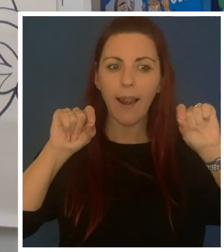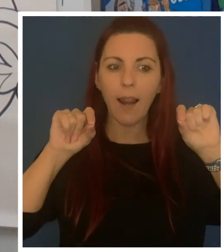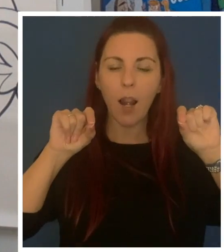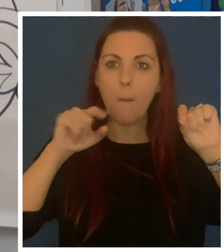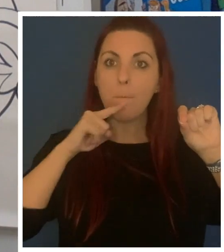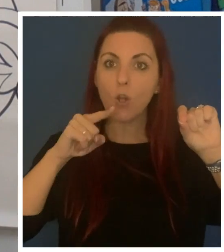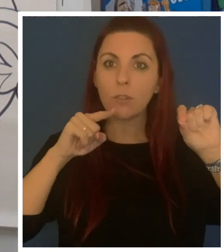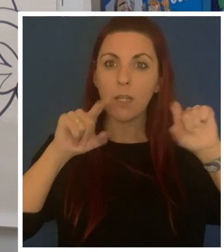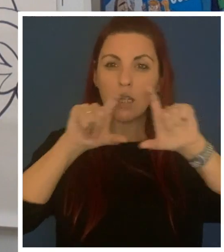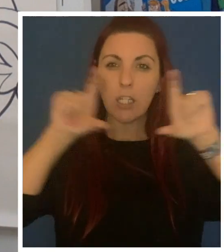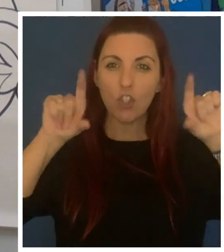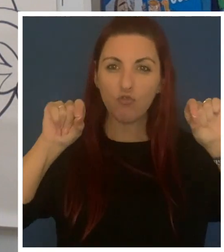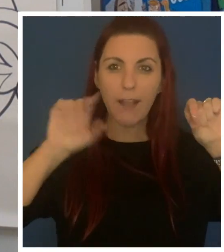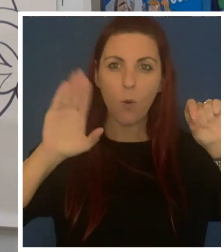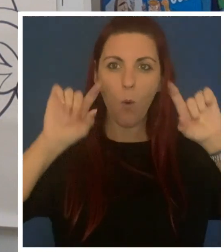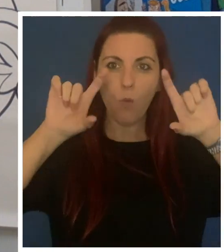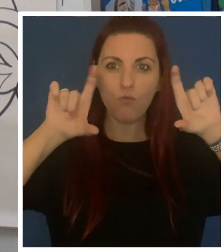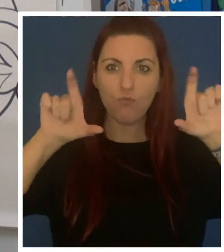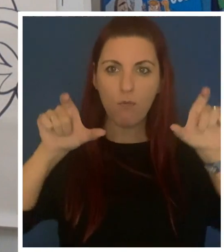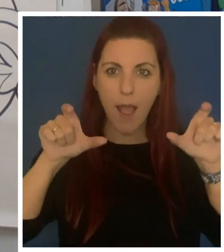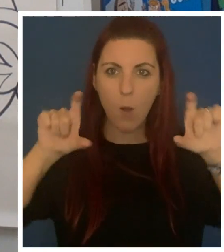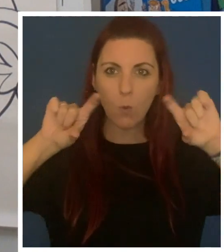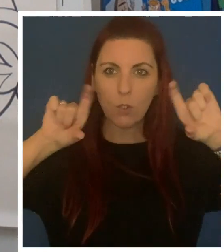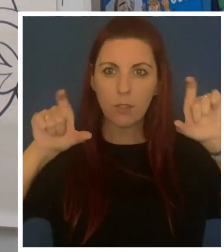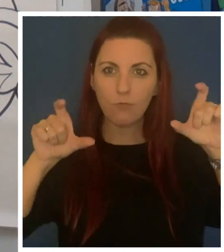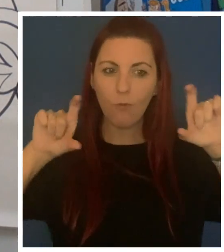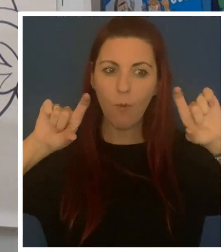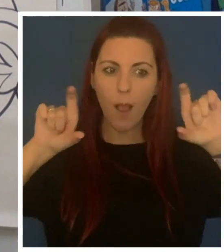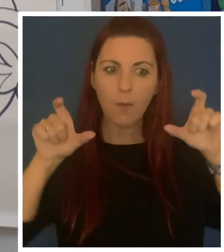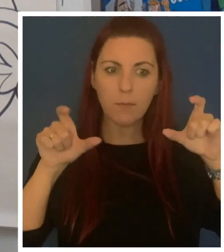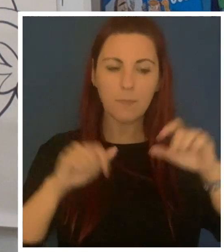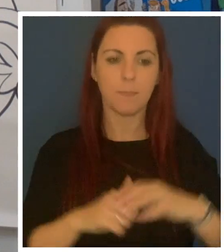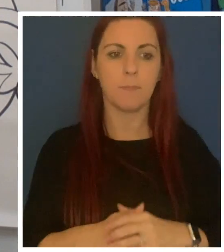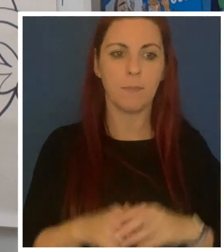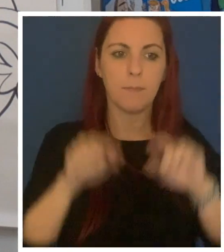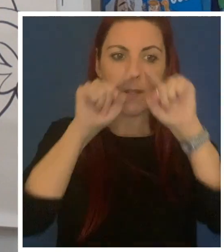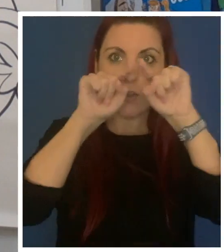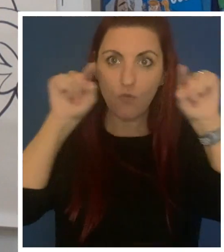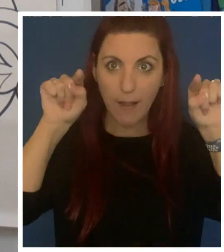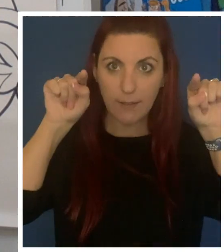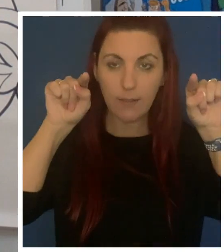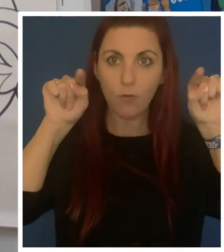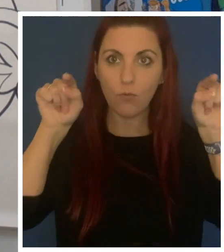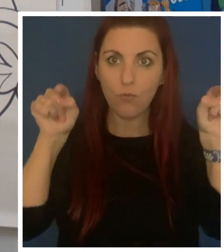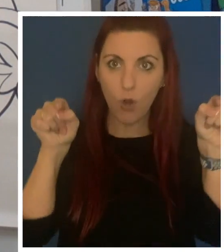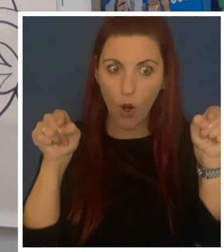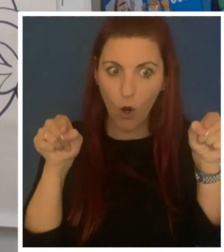ends instead of straight ends. You know you rectangle straight across the top straight down the sides straight across the bottom. We're going to go straight across the top, curvy, curvy, curvy, and